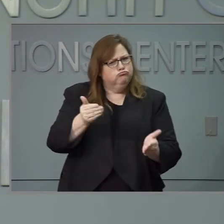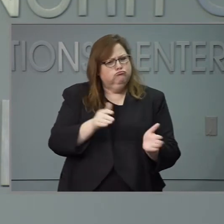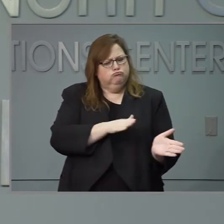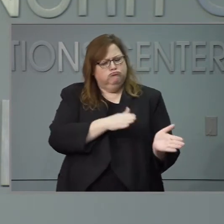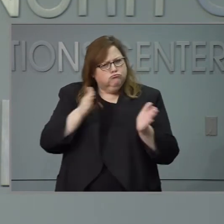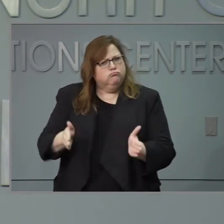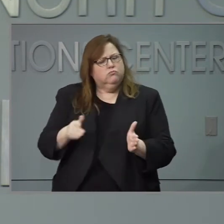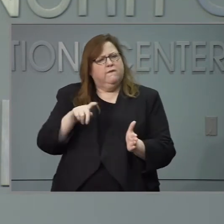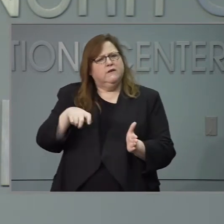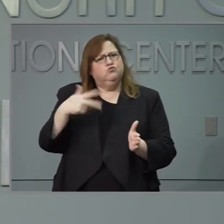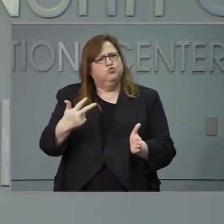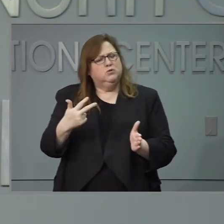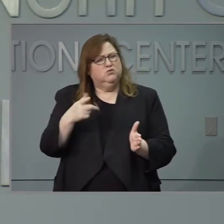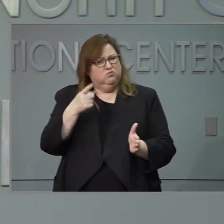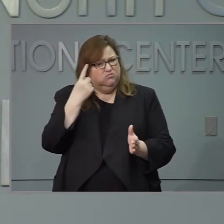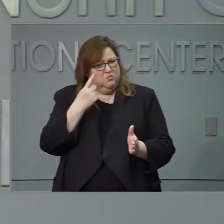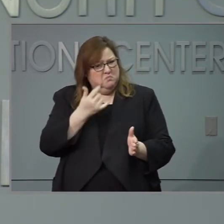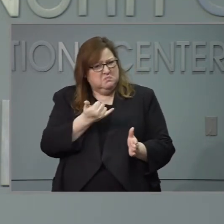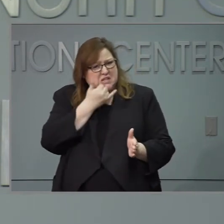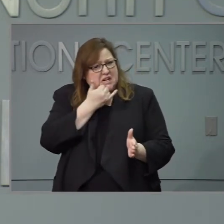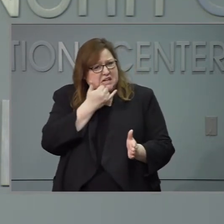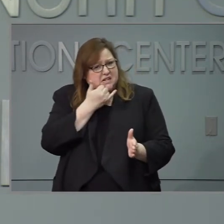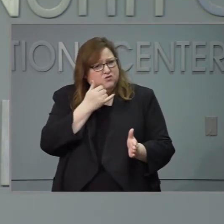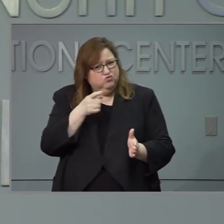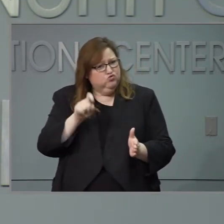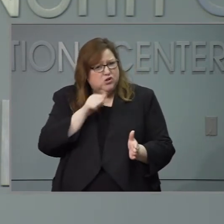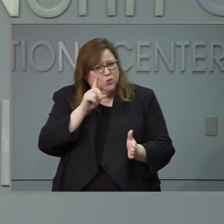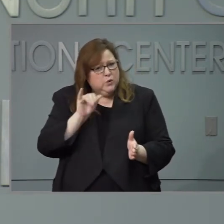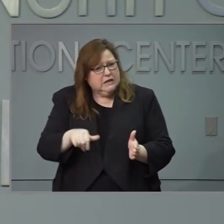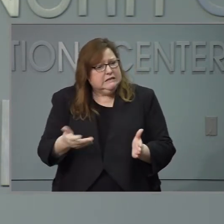Mr. GESOrth: SEÑOR >> Lt. Gov. Forest: SEÑOR